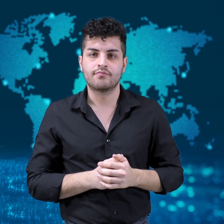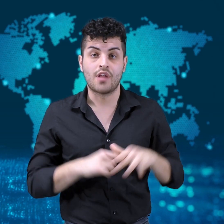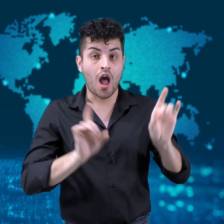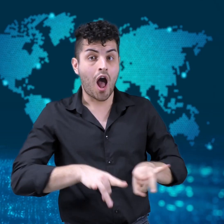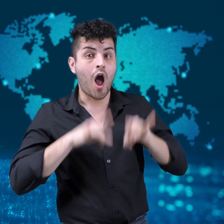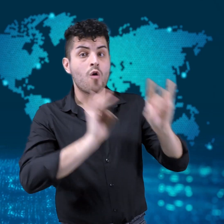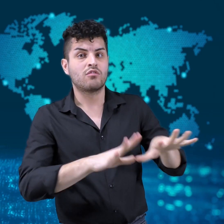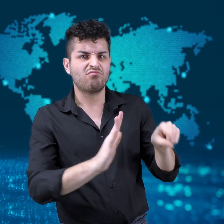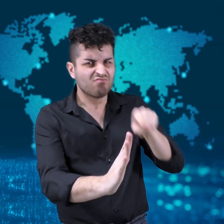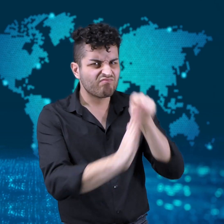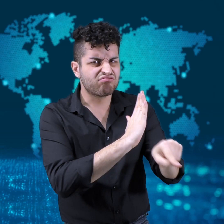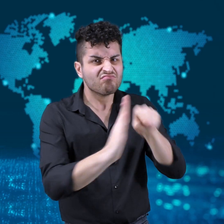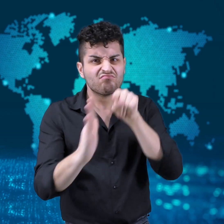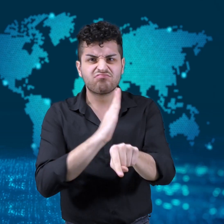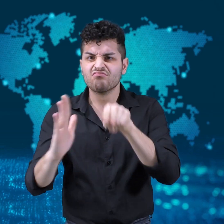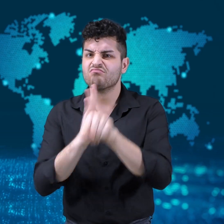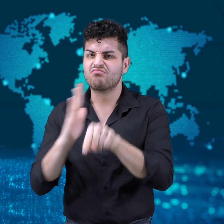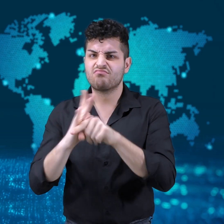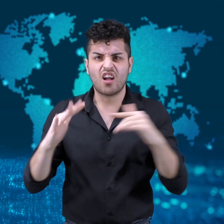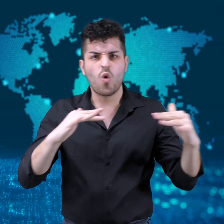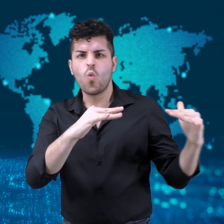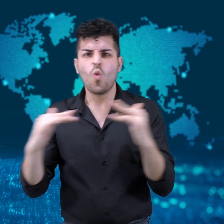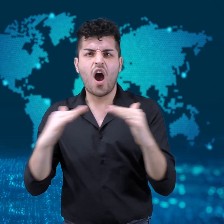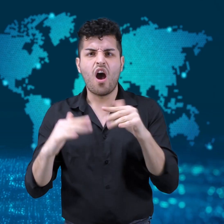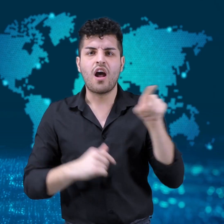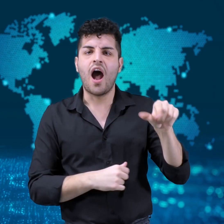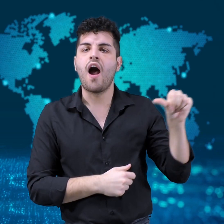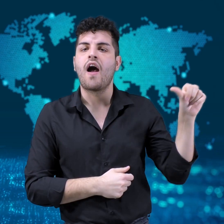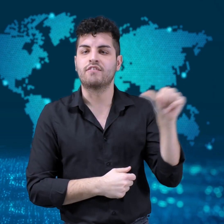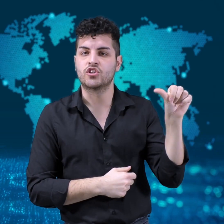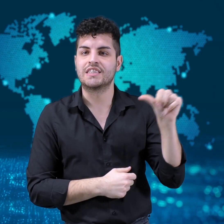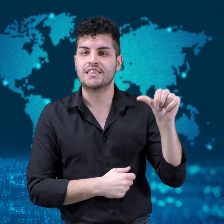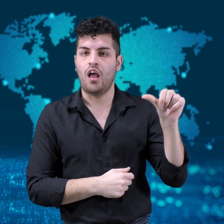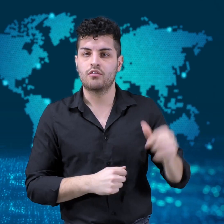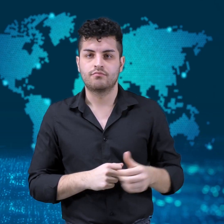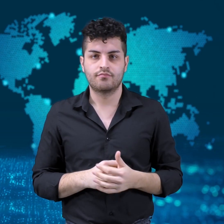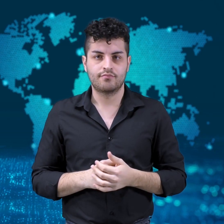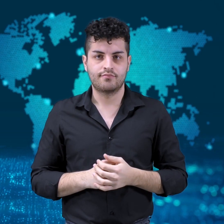War crimes in Afghanistan